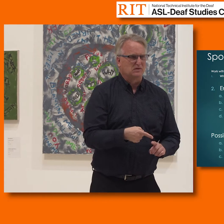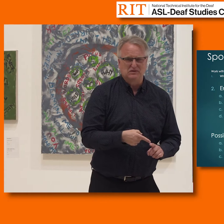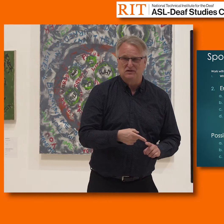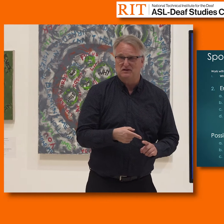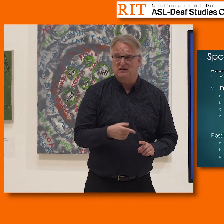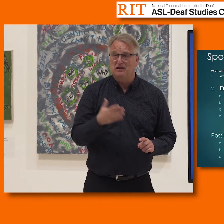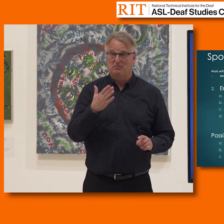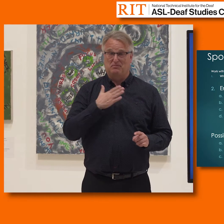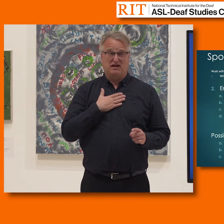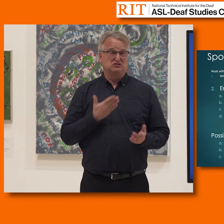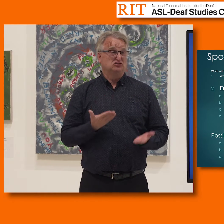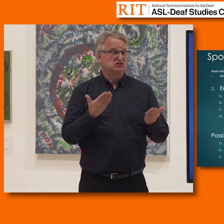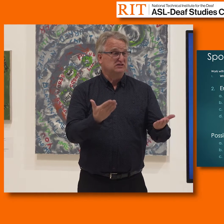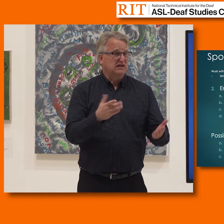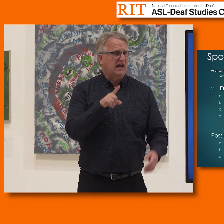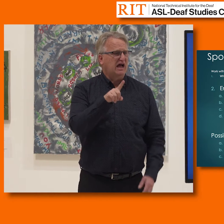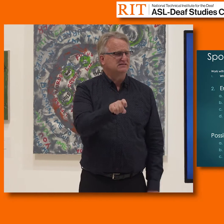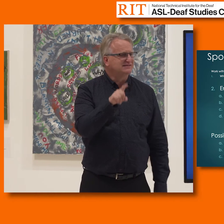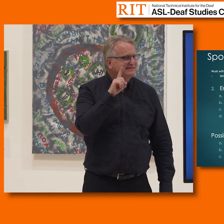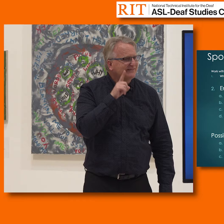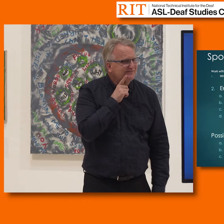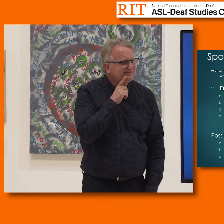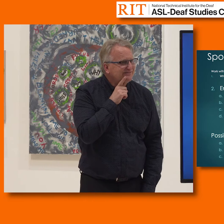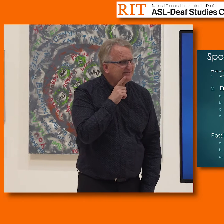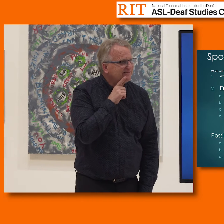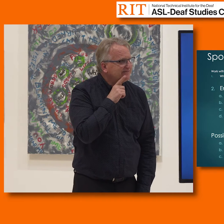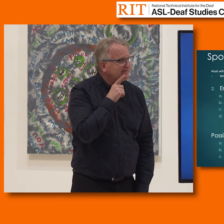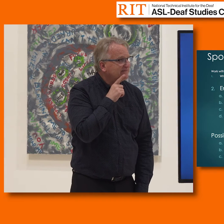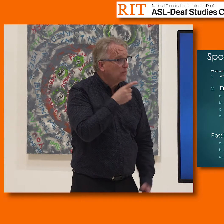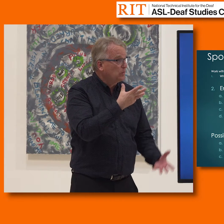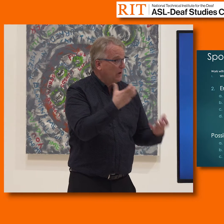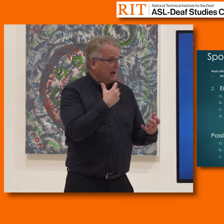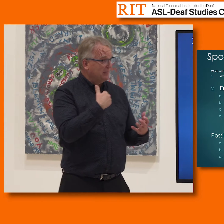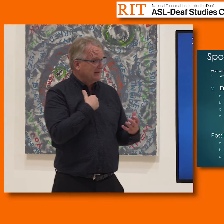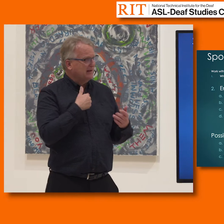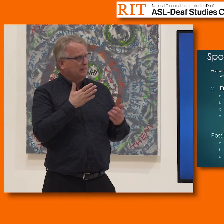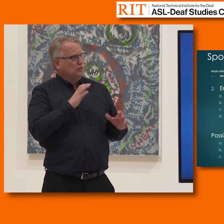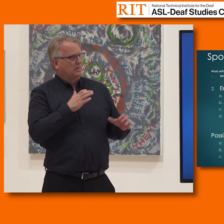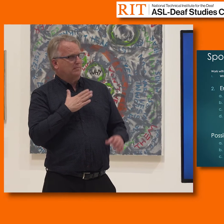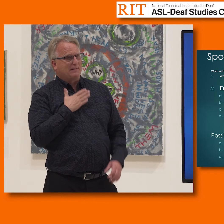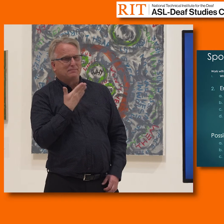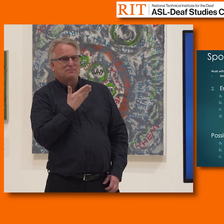They need to be able to understand what the point is. And I would suggest to the interpreters that you work with